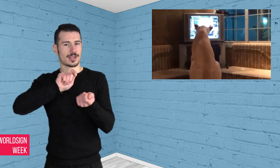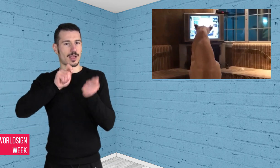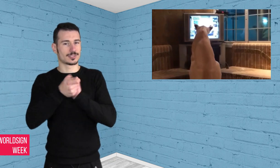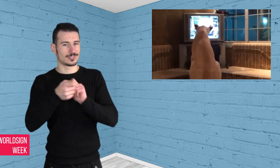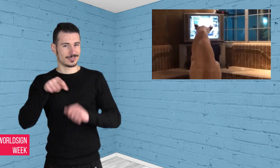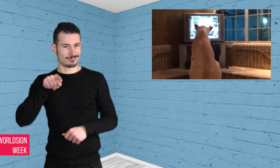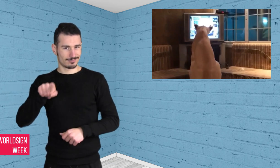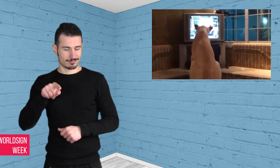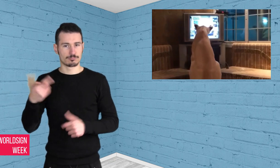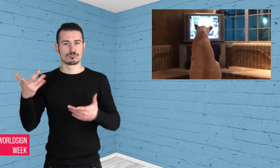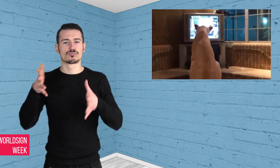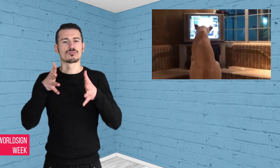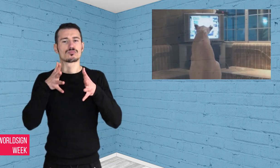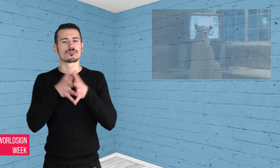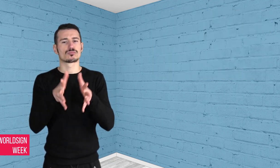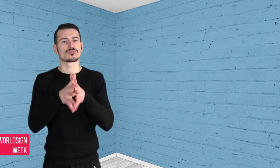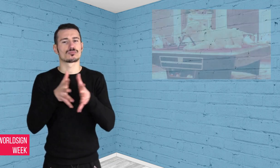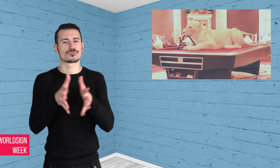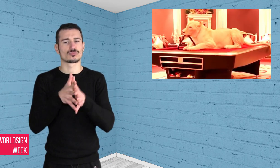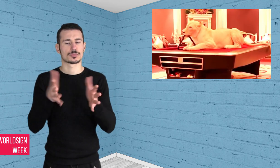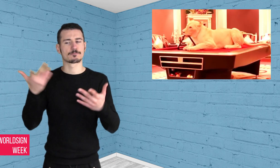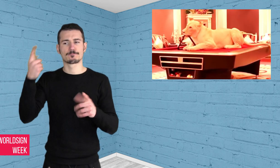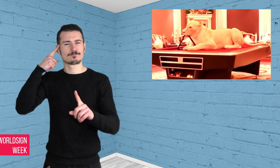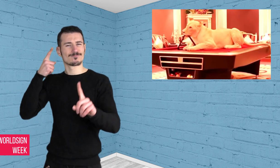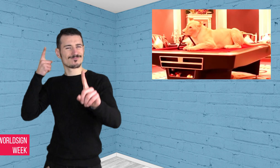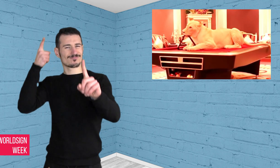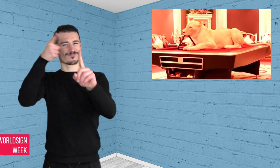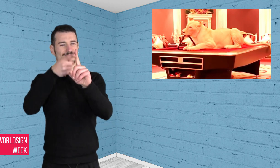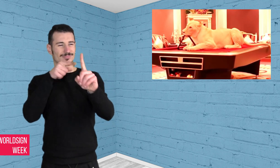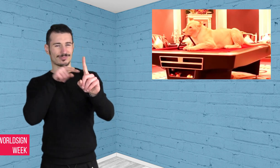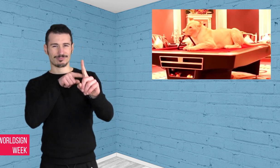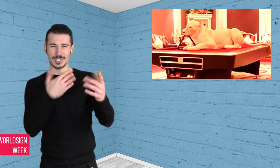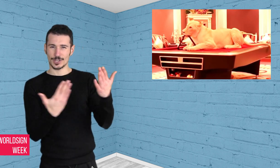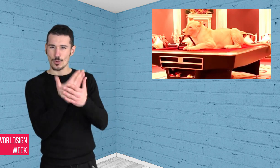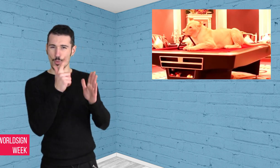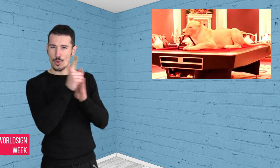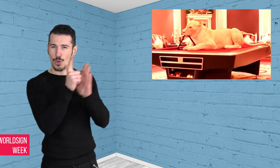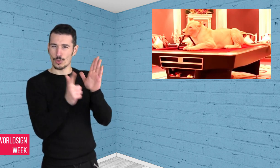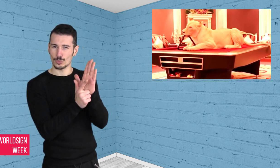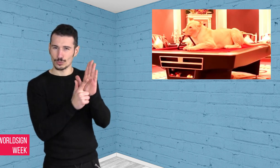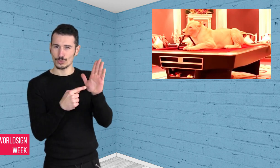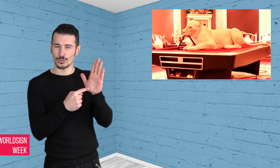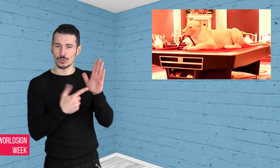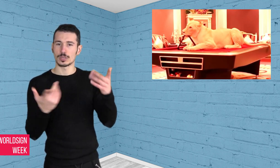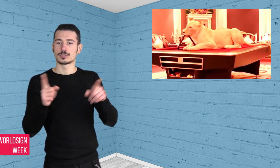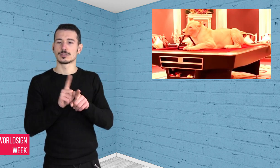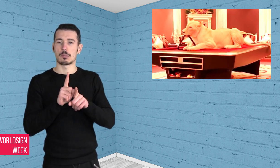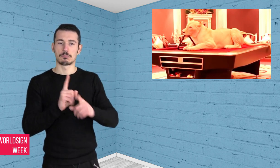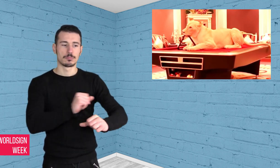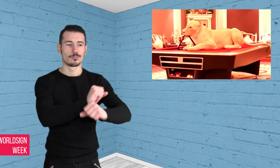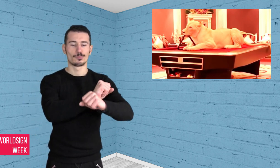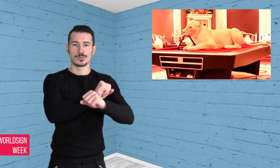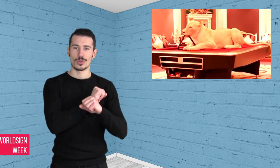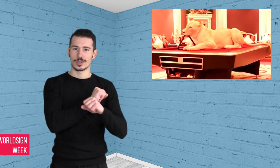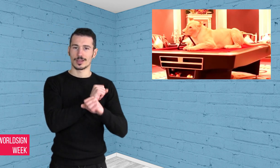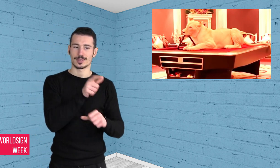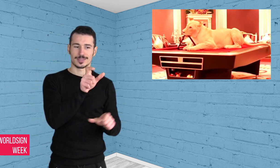his own words - the goal of the new law is to guard the citizens from the risk of